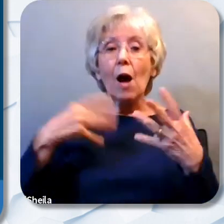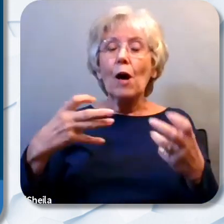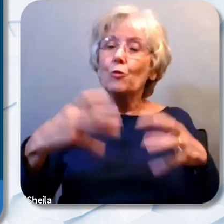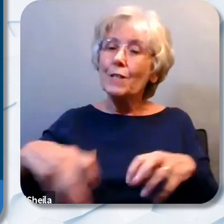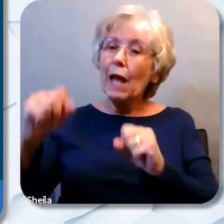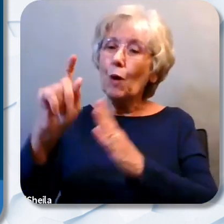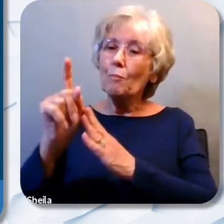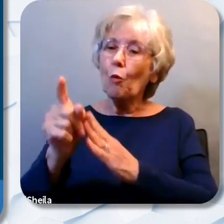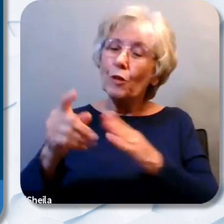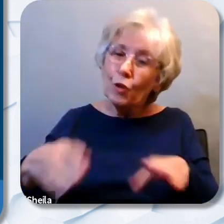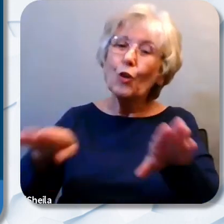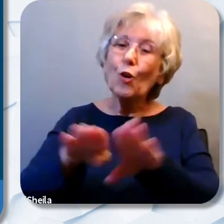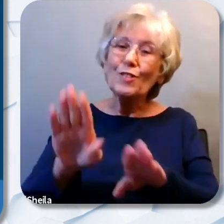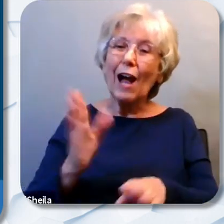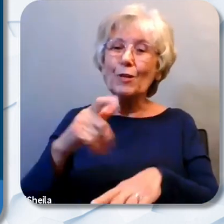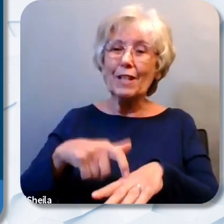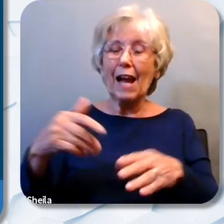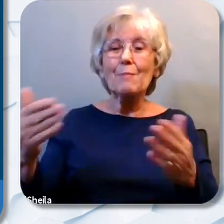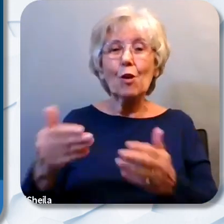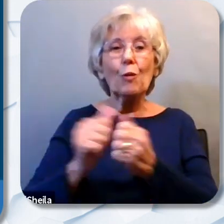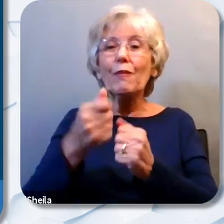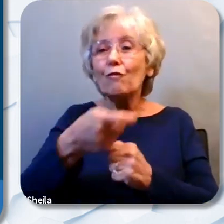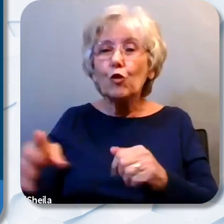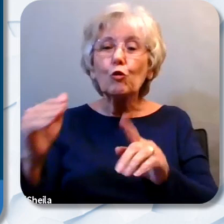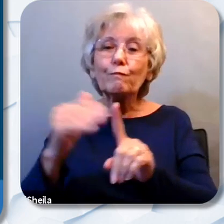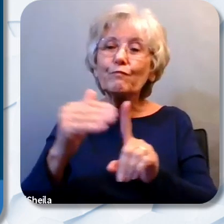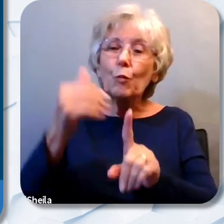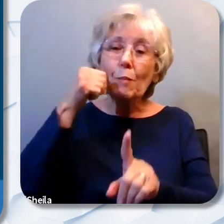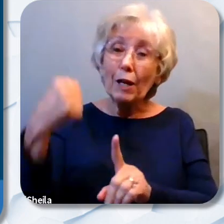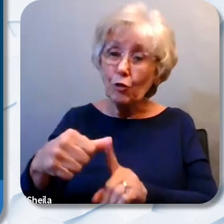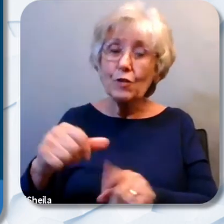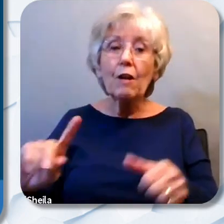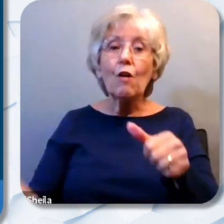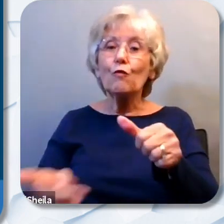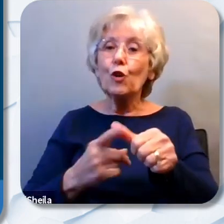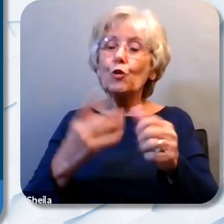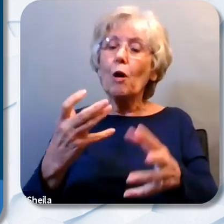to close out our time here with a few reminders. First, we want to assure all our partners, they